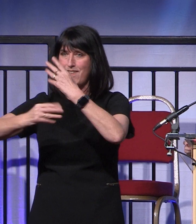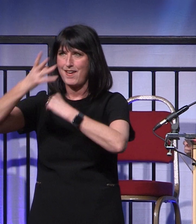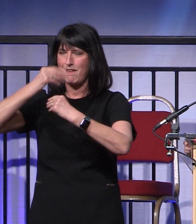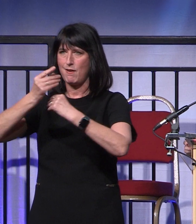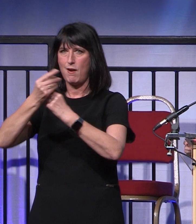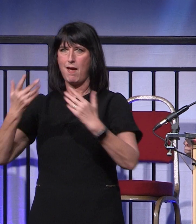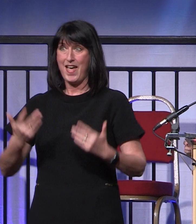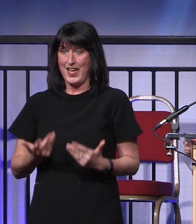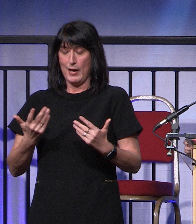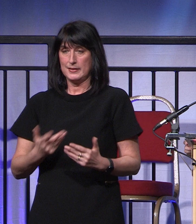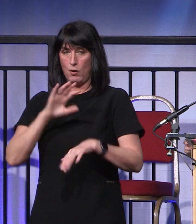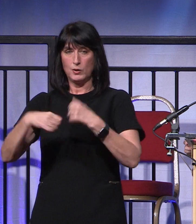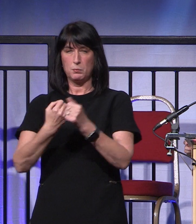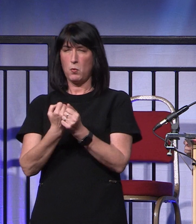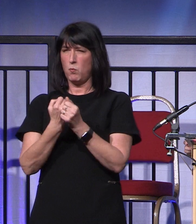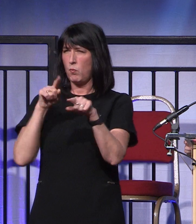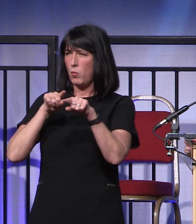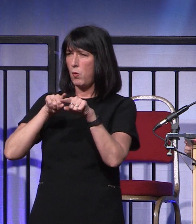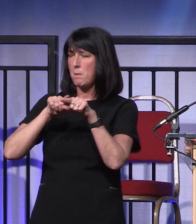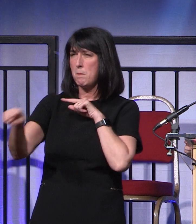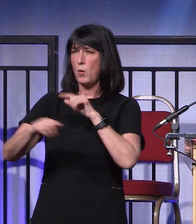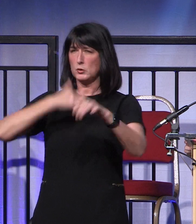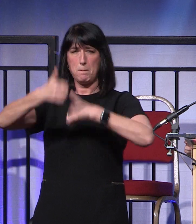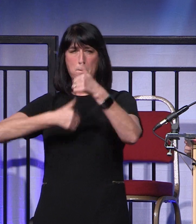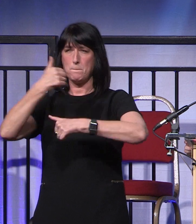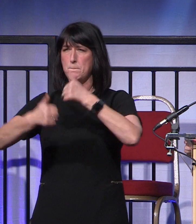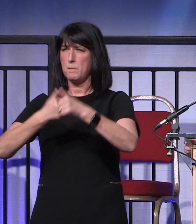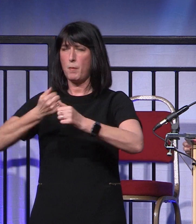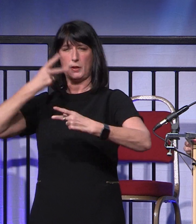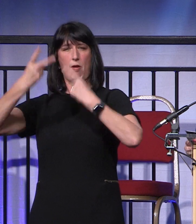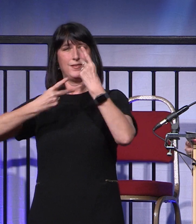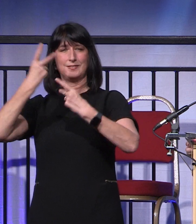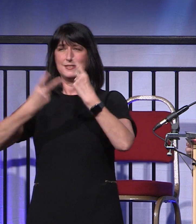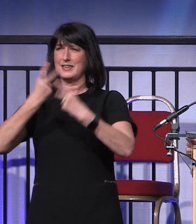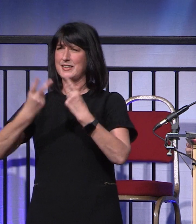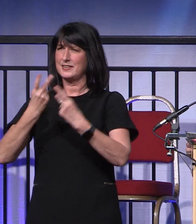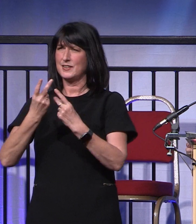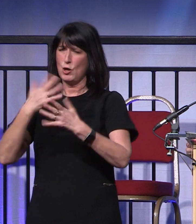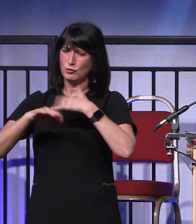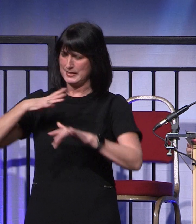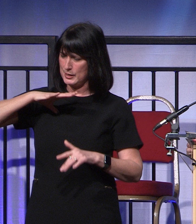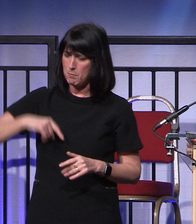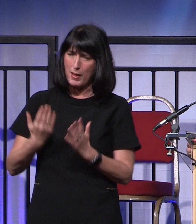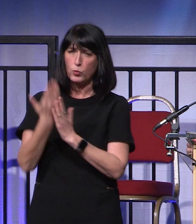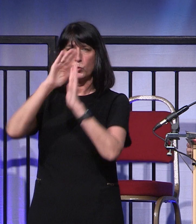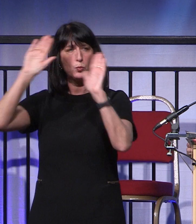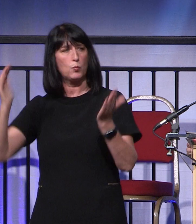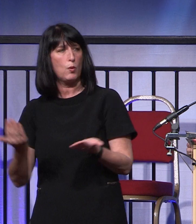most sought-after artists in demand all over the world highlights of her career